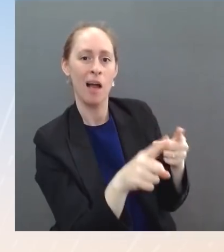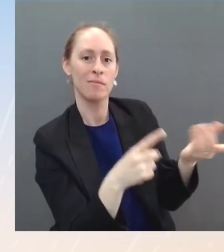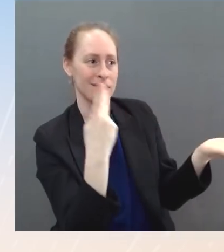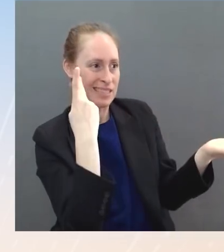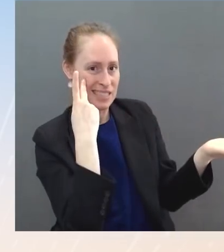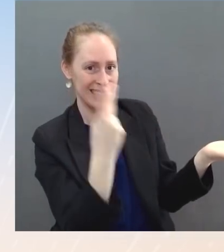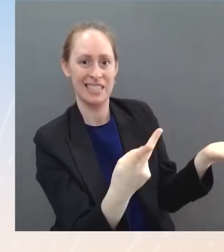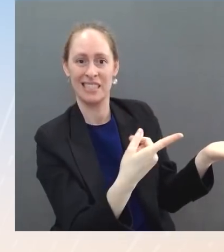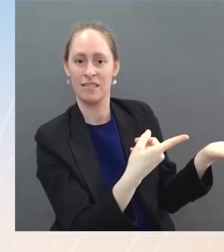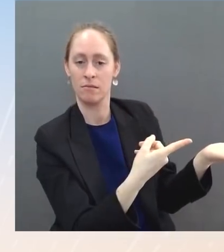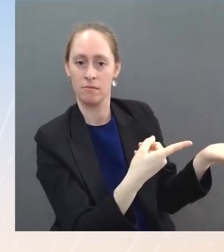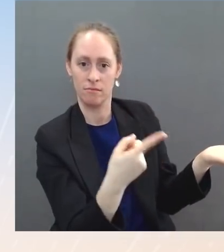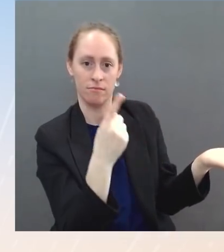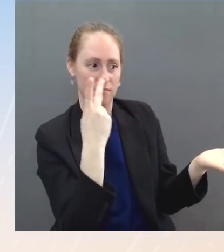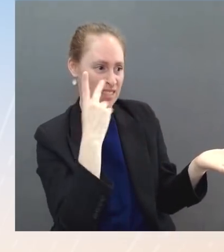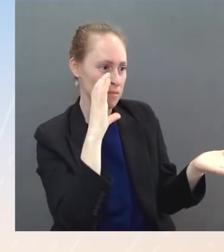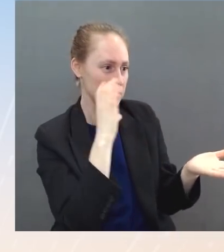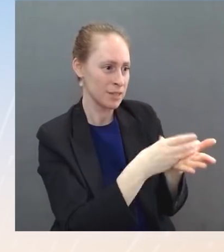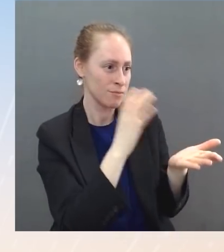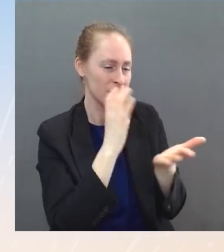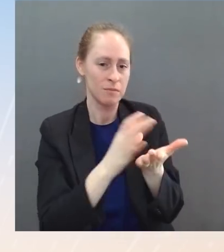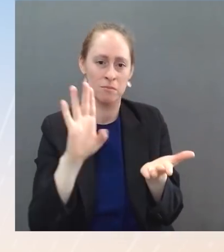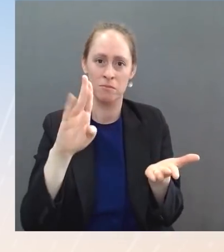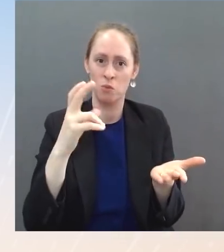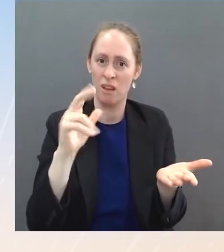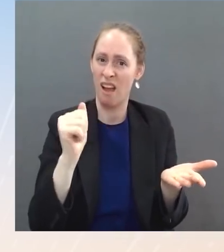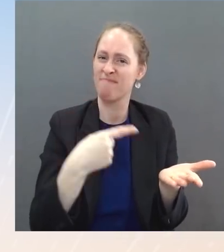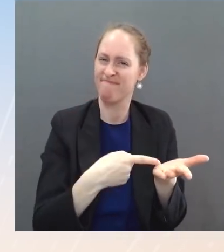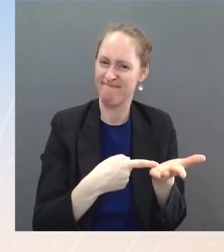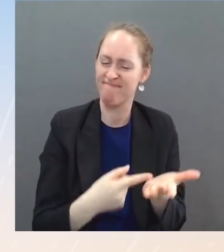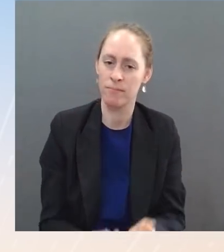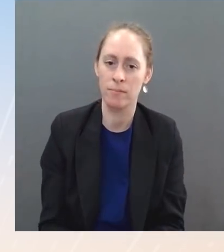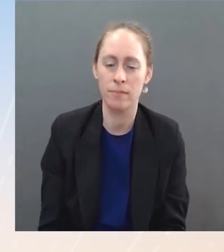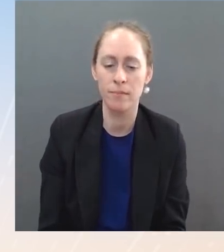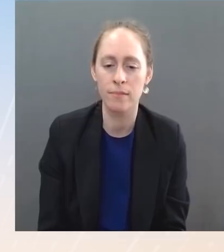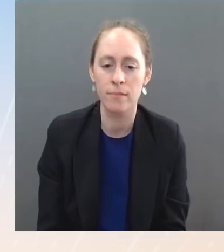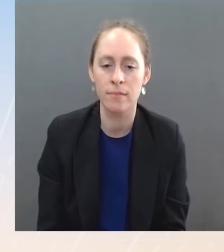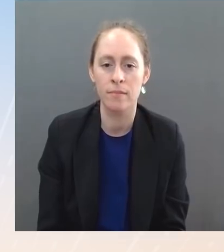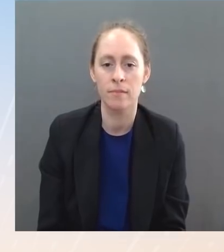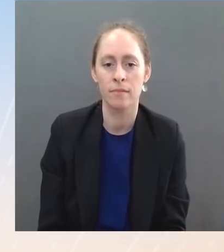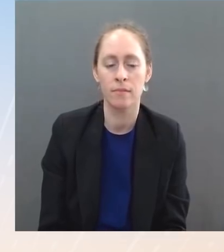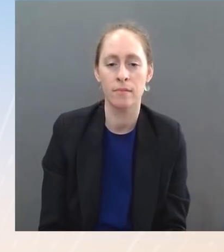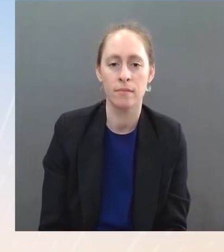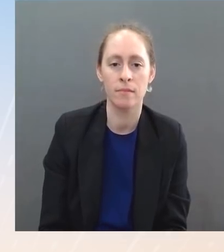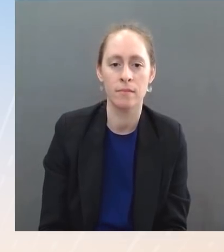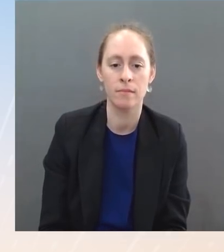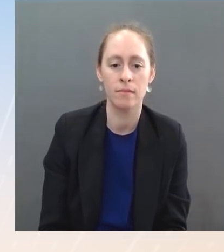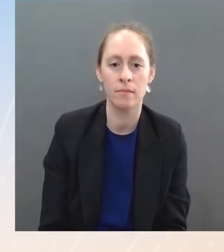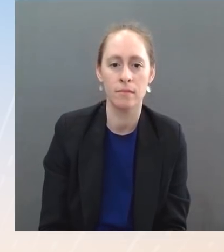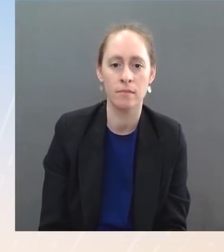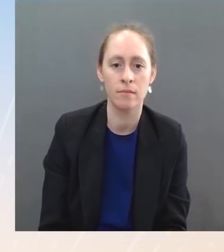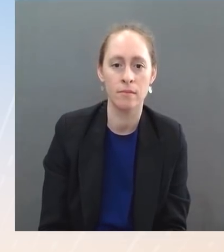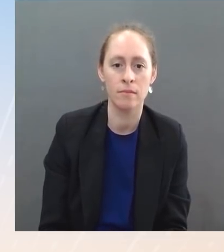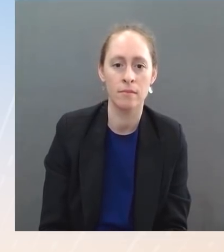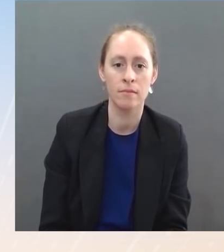So, I know you don't want to talk about possible venues for a war trial -- war crimes trial, but can you talk a little bit about the evidence-gathering aspect of it?